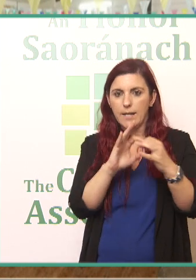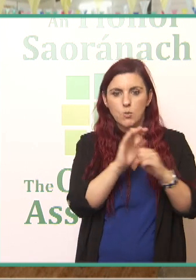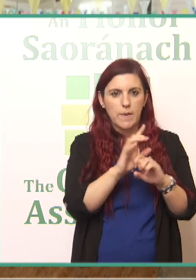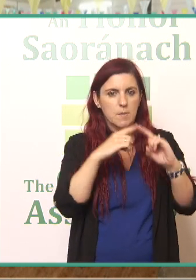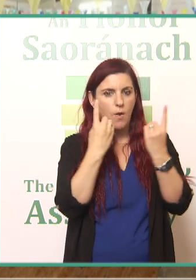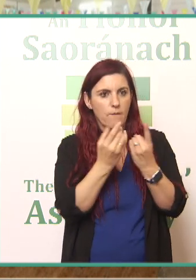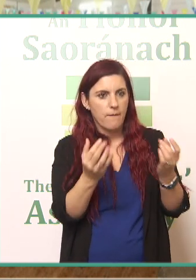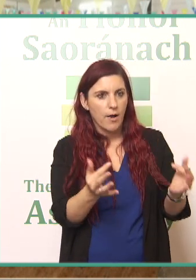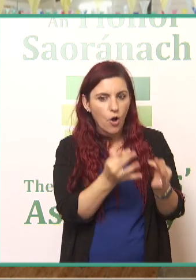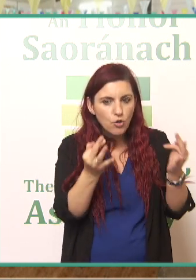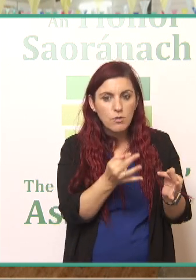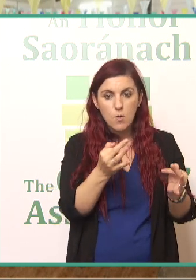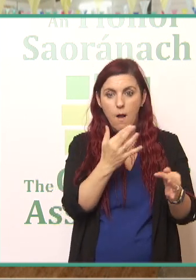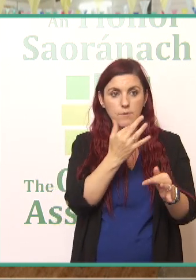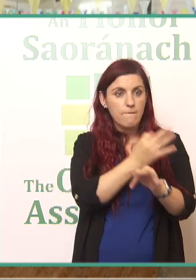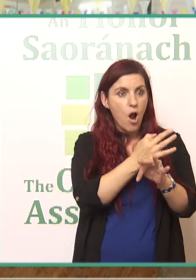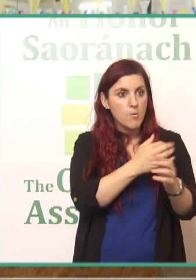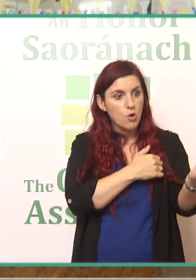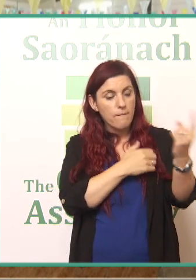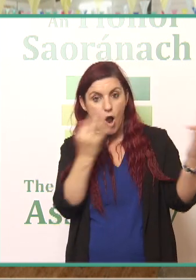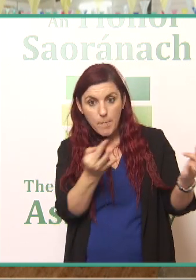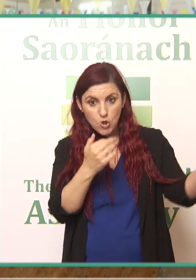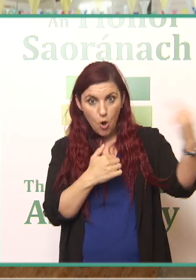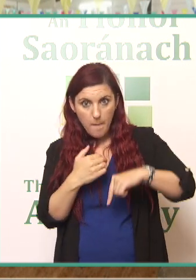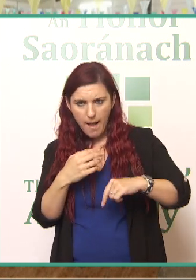a problem with his paperwork we'll sort it out in a landscape like the barn you need permission